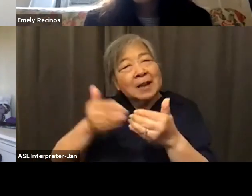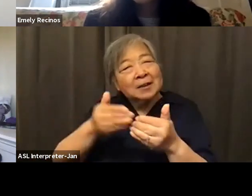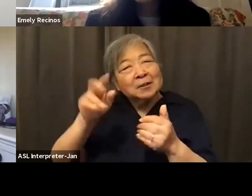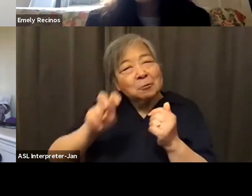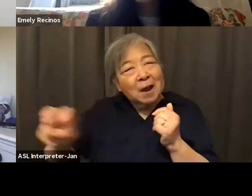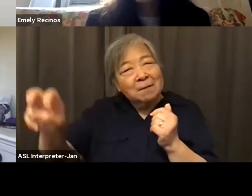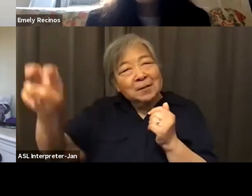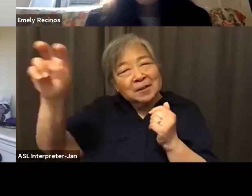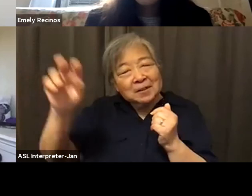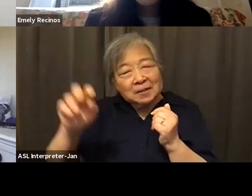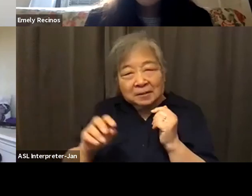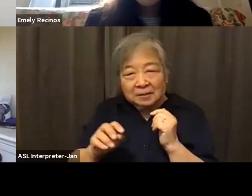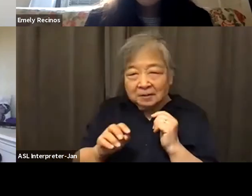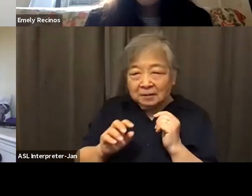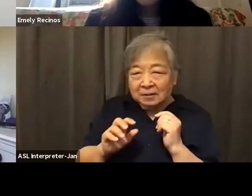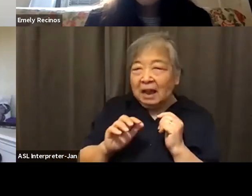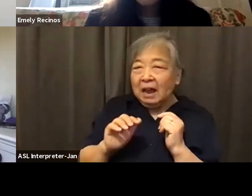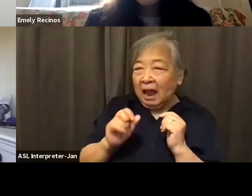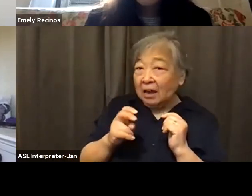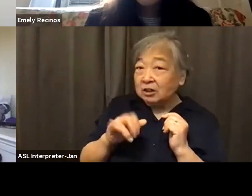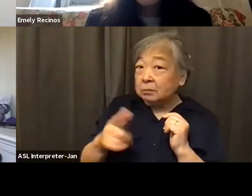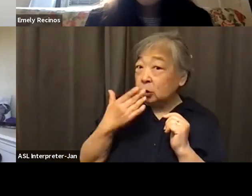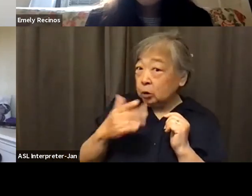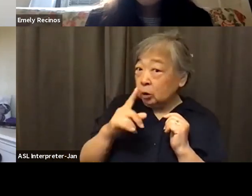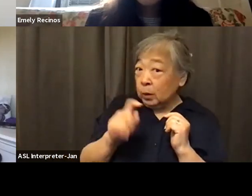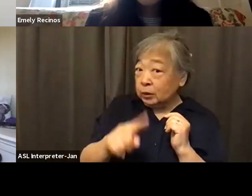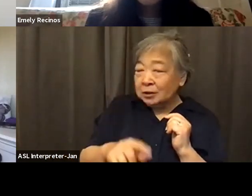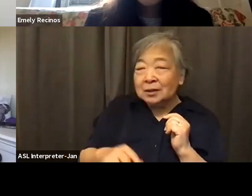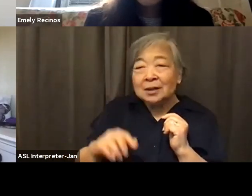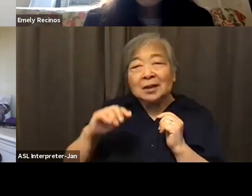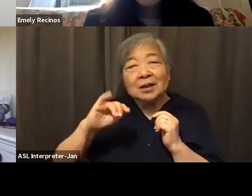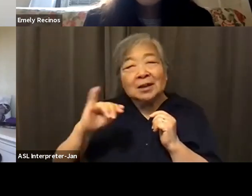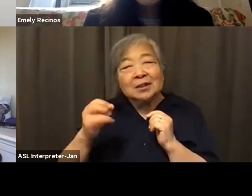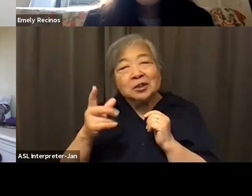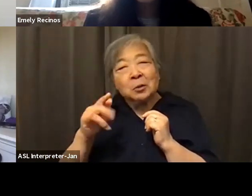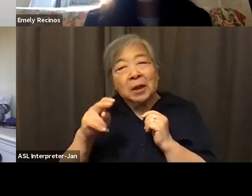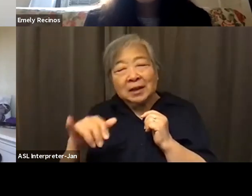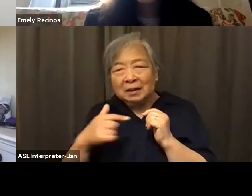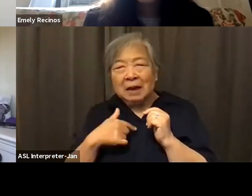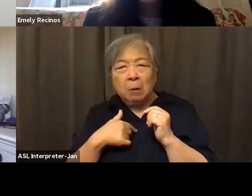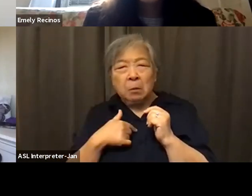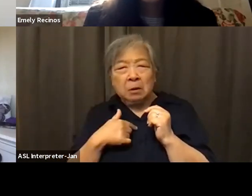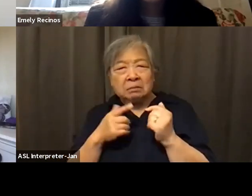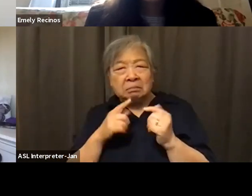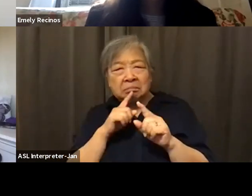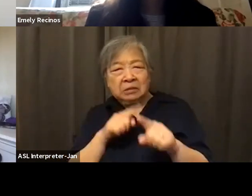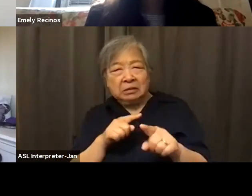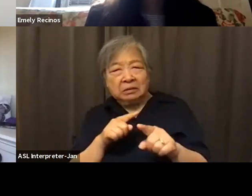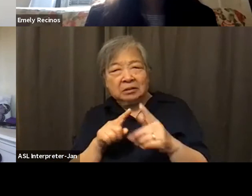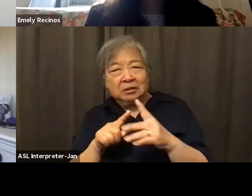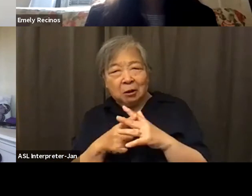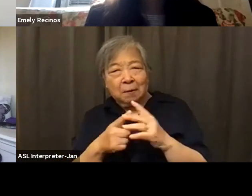JOHILENY MERÁN: I'll get us started just to give you a little bit of time to think